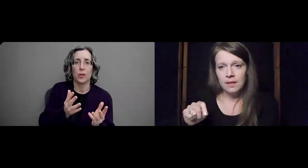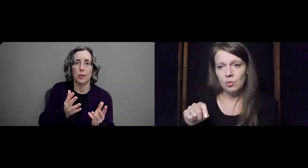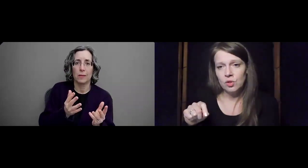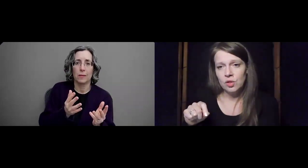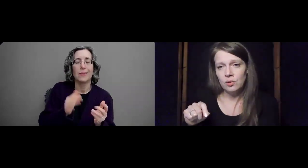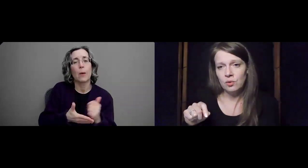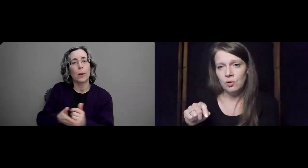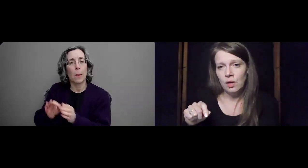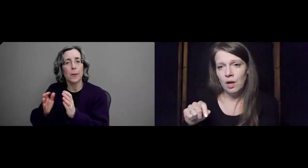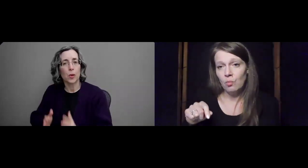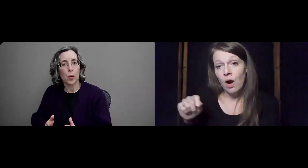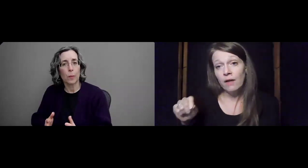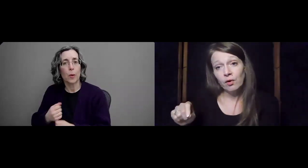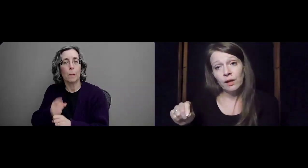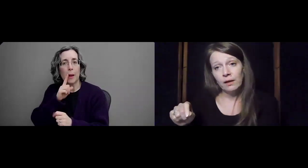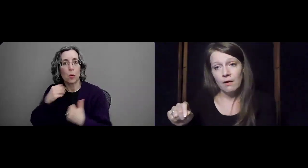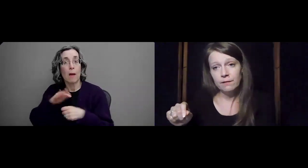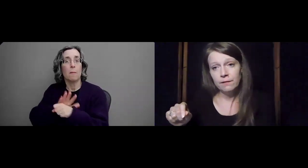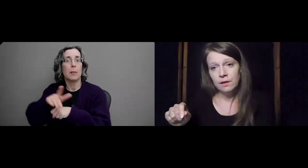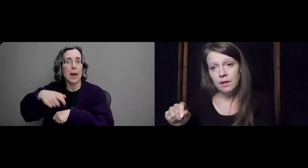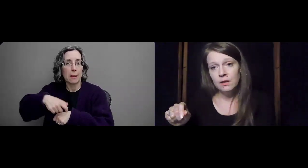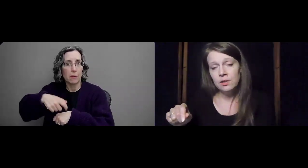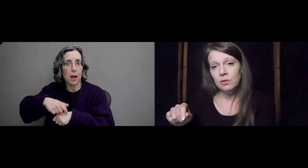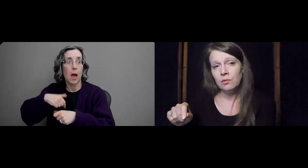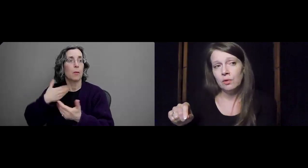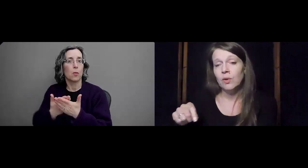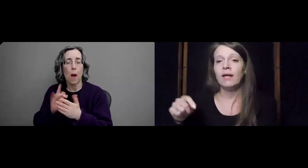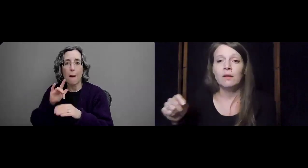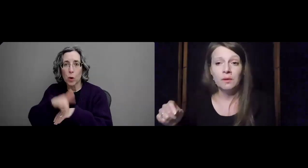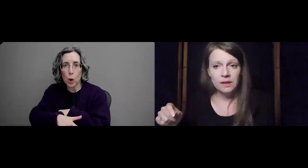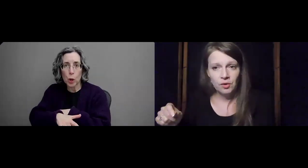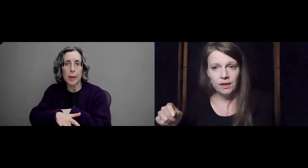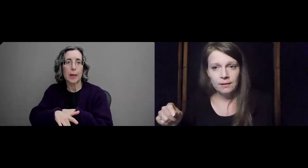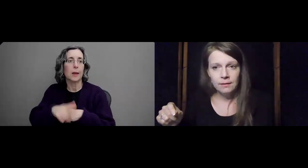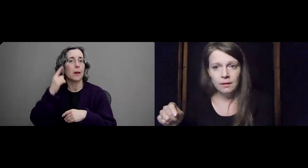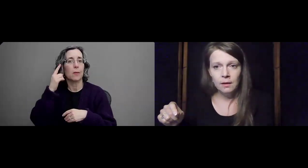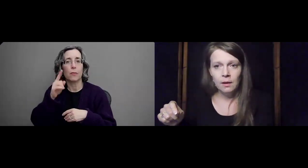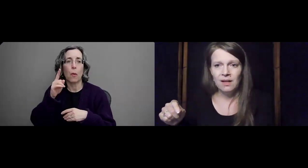really helpful to them because they can add extra time in order